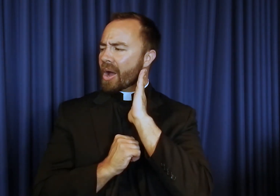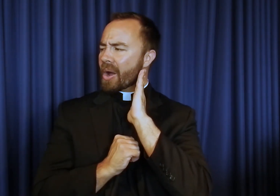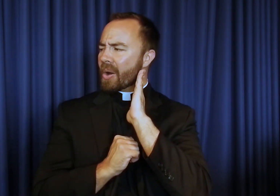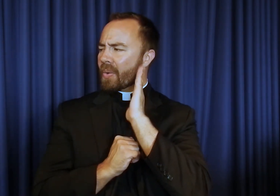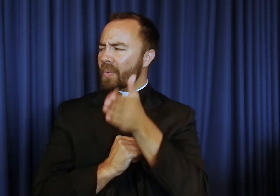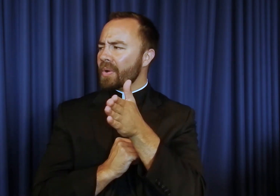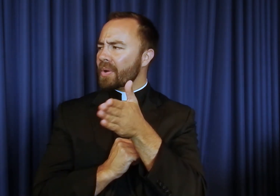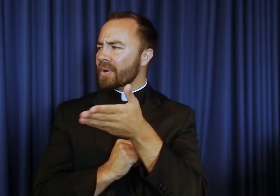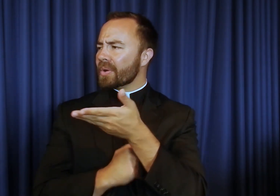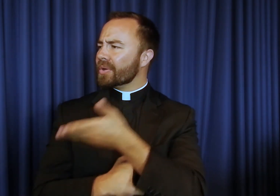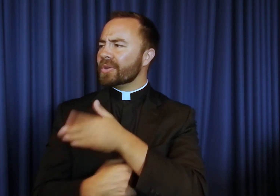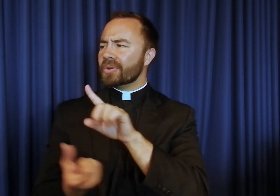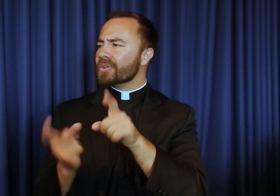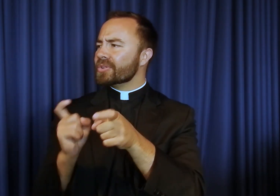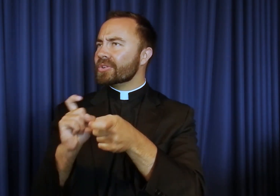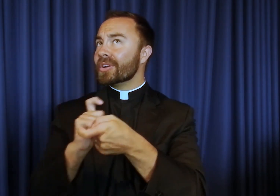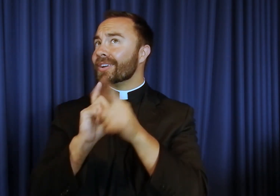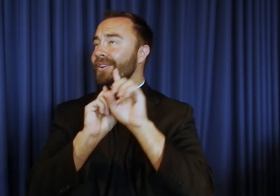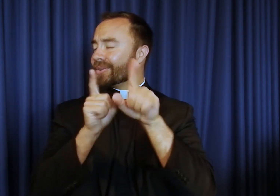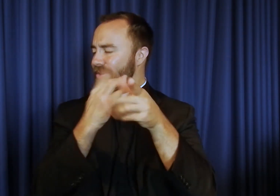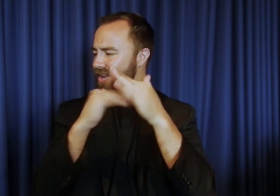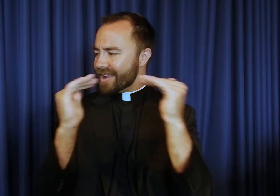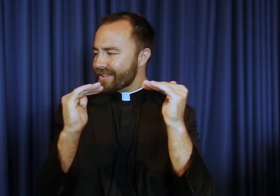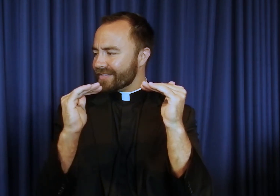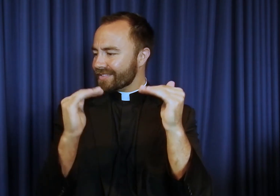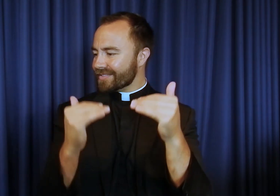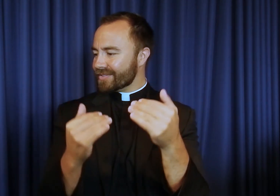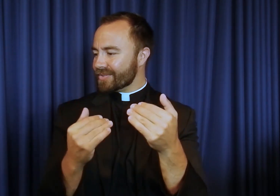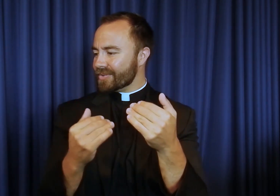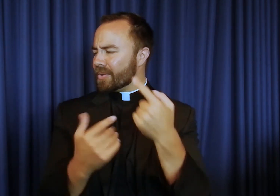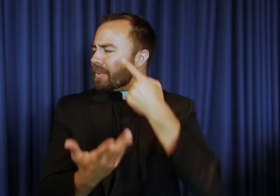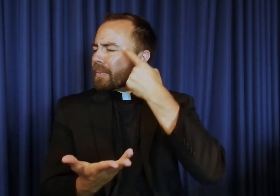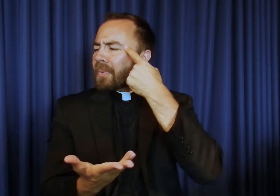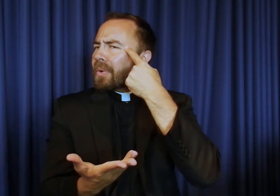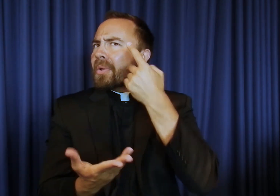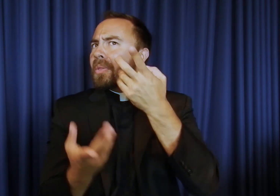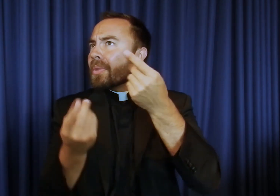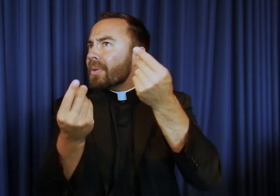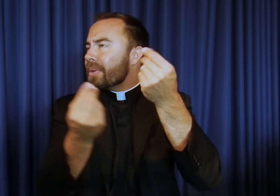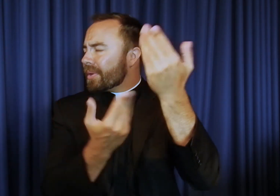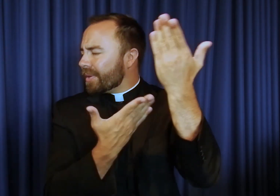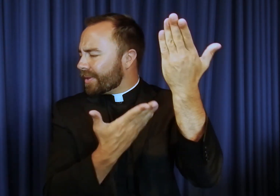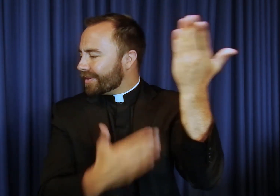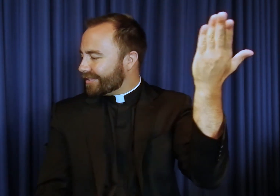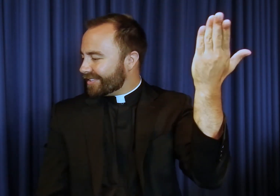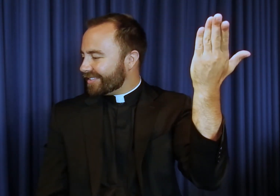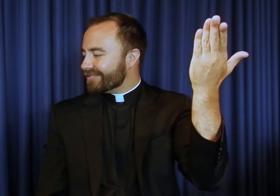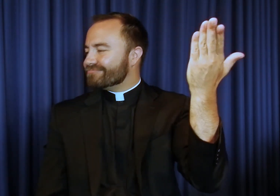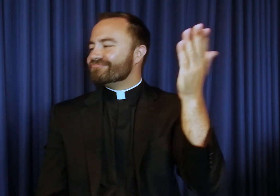boring then how are you suddenly going to change and want to do so in heaven? I